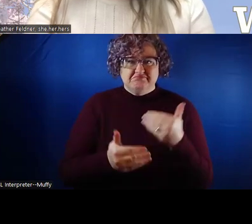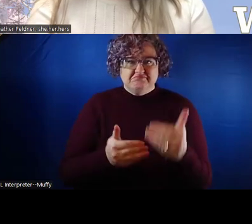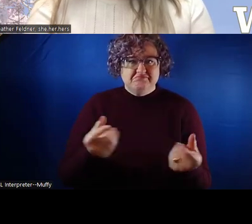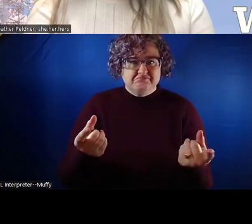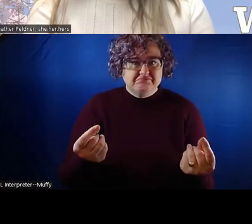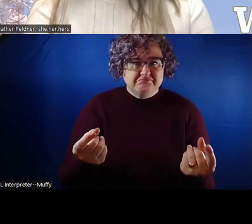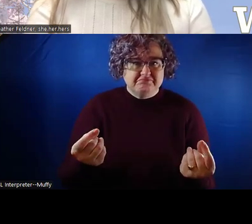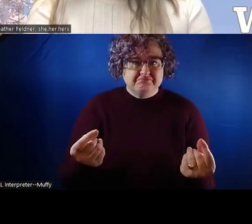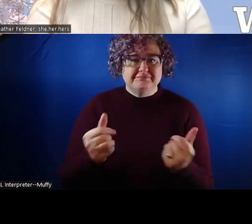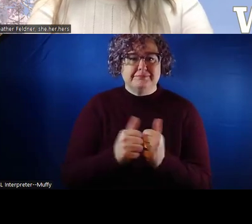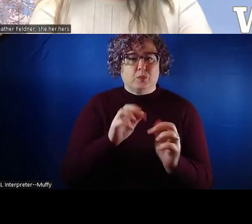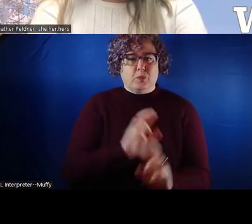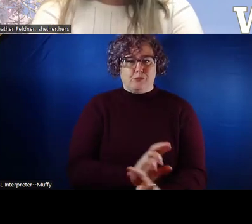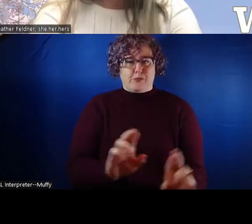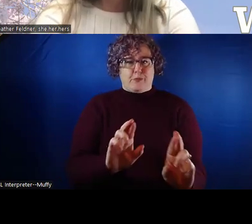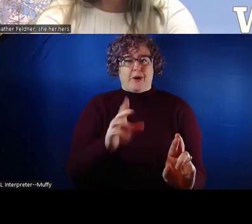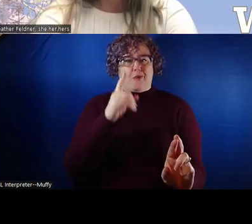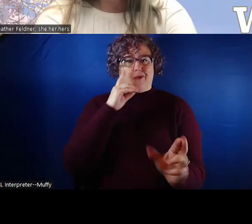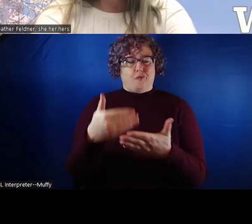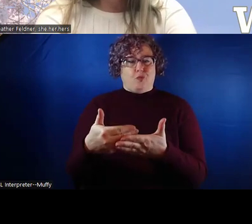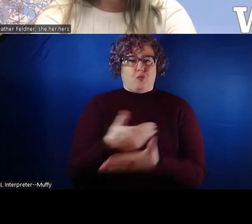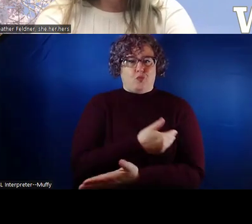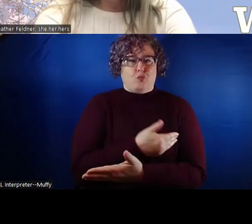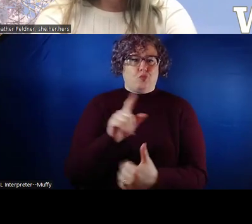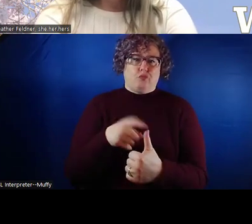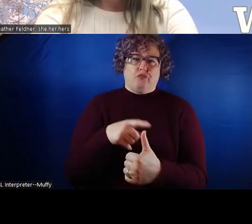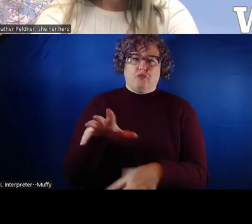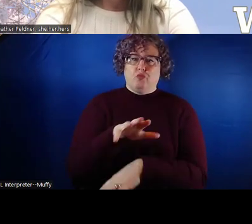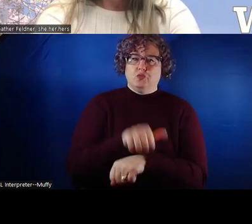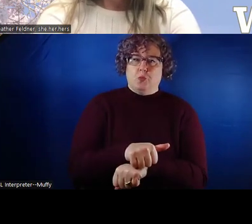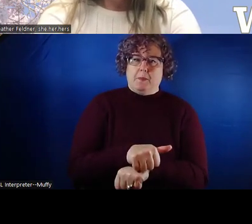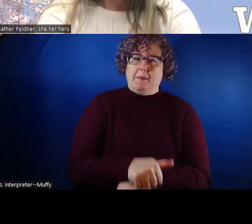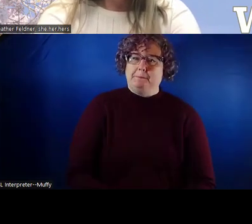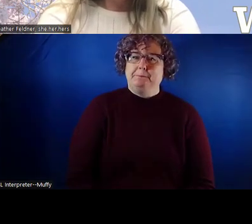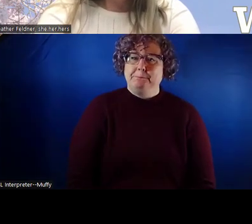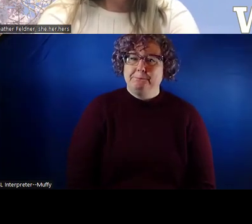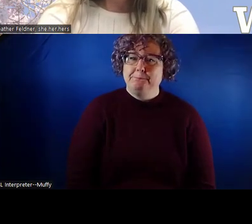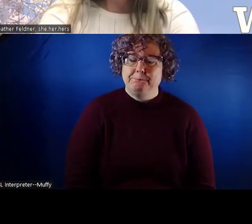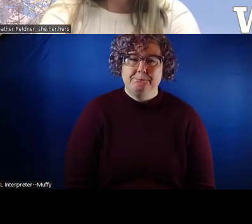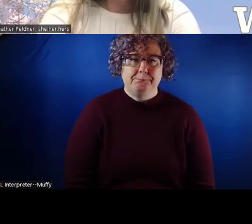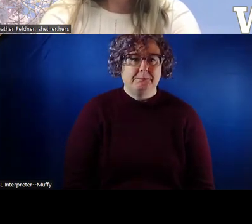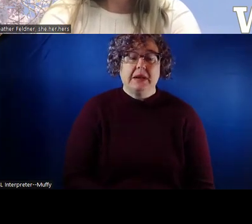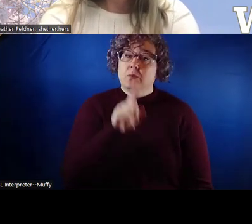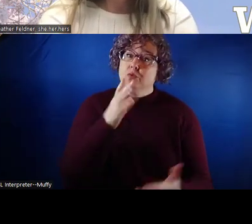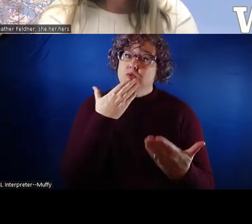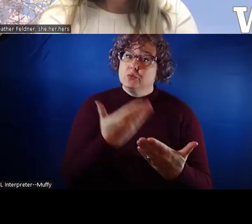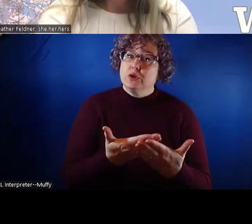when preparing for my first medical appointments, and it was very productive at the end of the day.